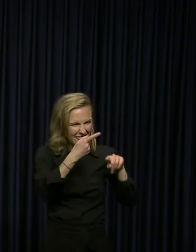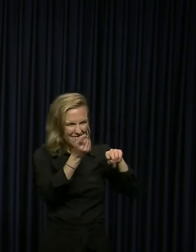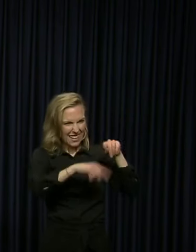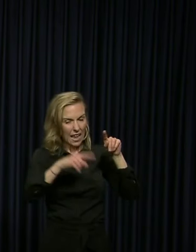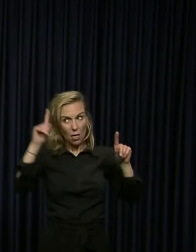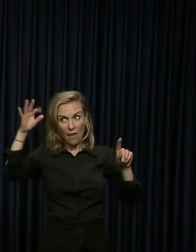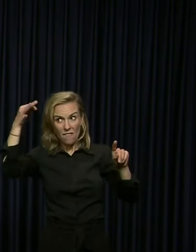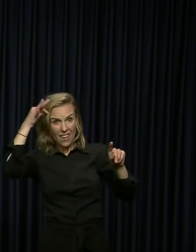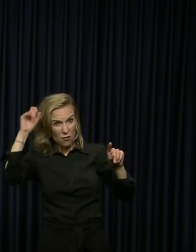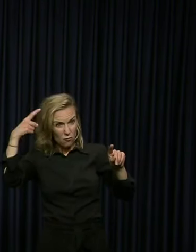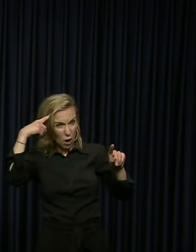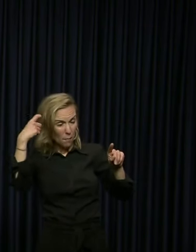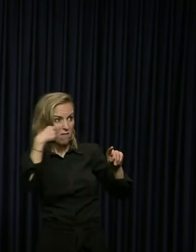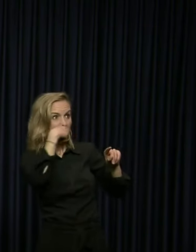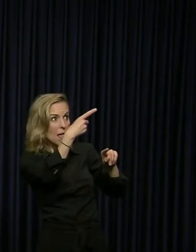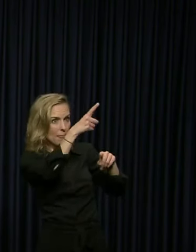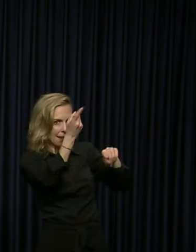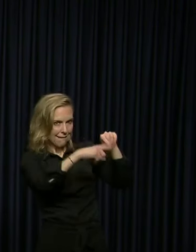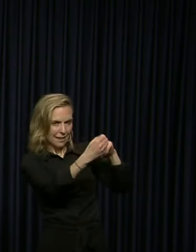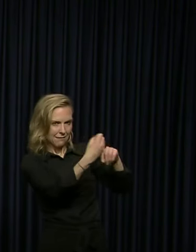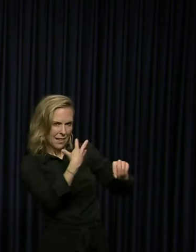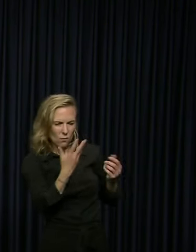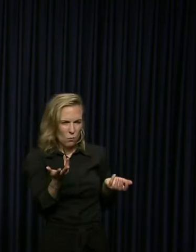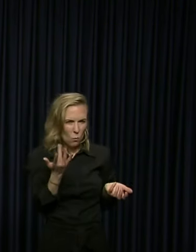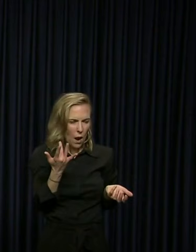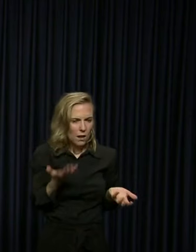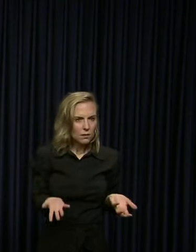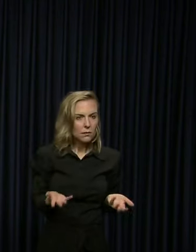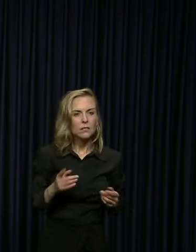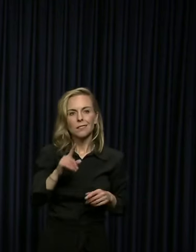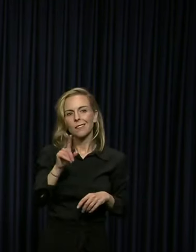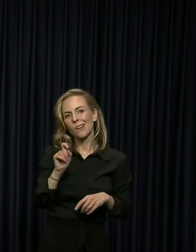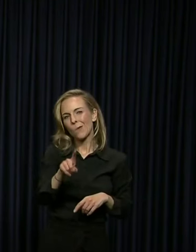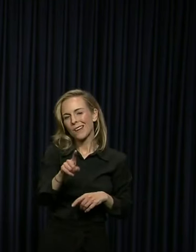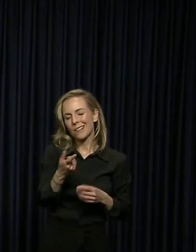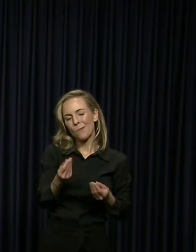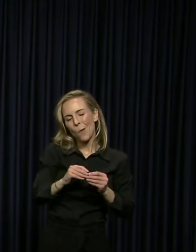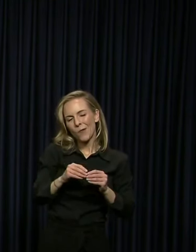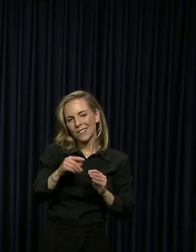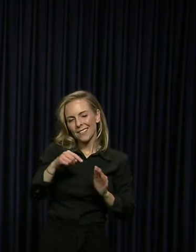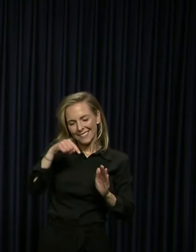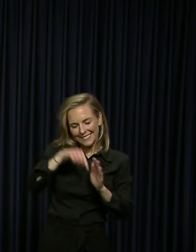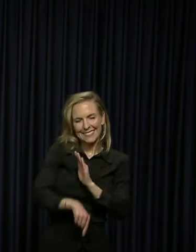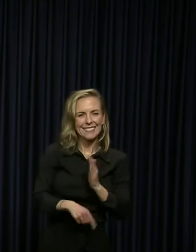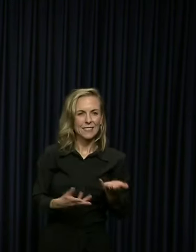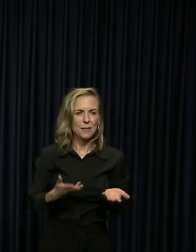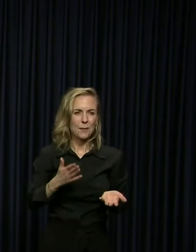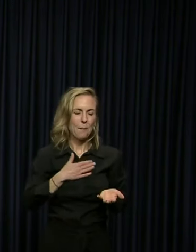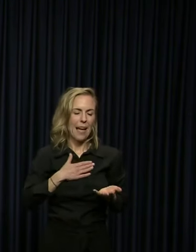AND THEN A WHOLE LOT OF THIS RIGHT NOW IS COMING FROM